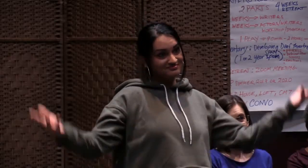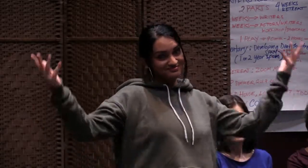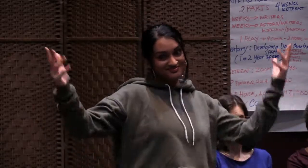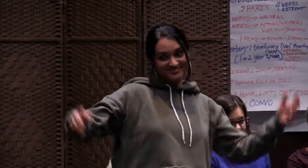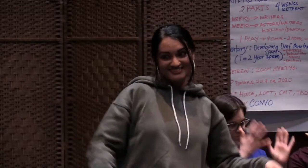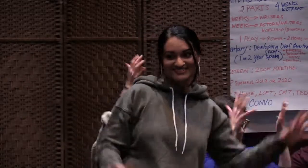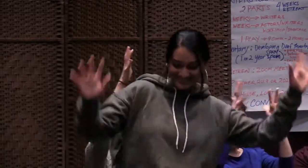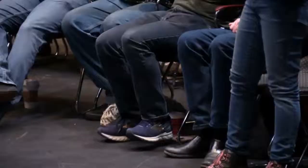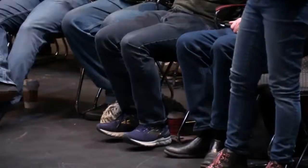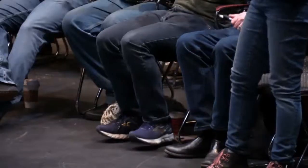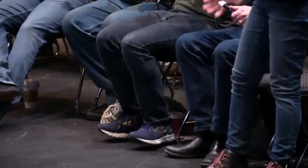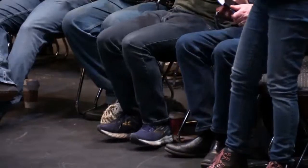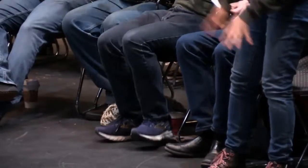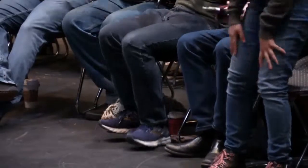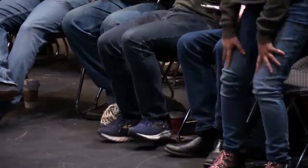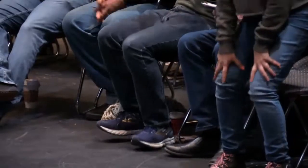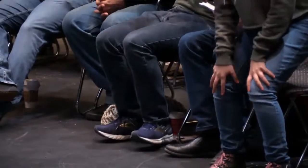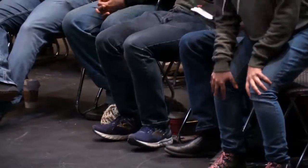and writing scripts.